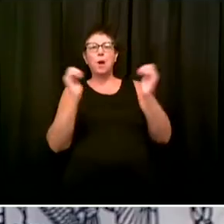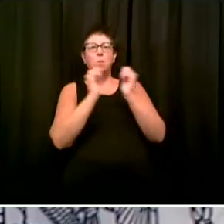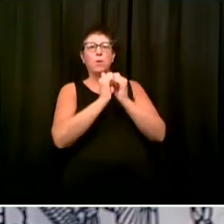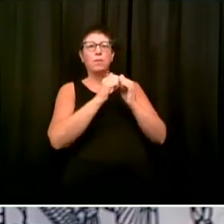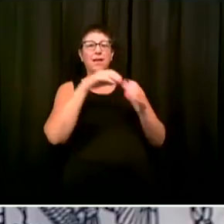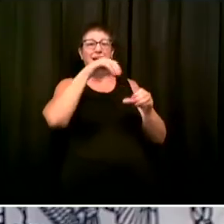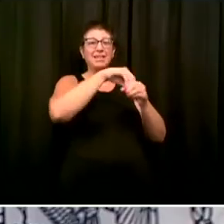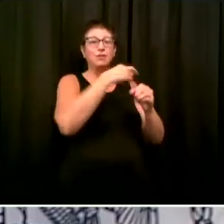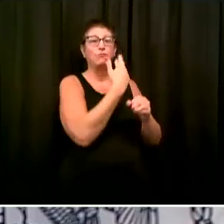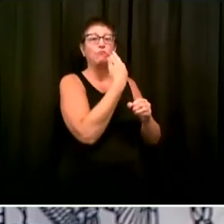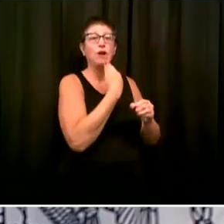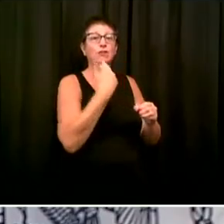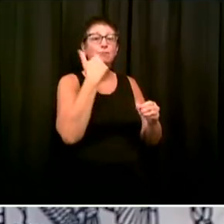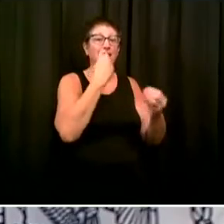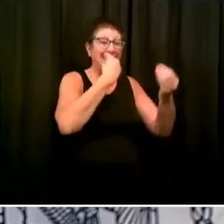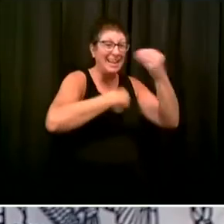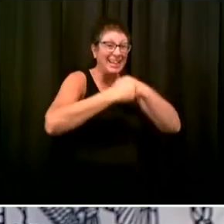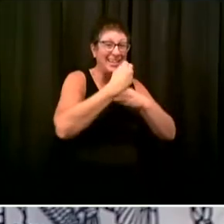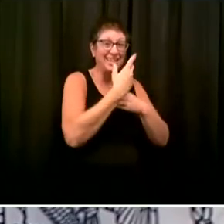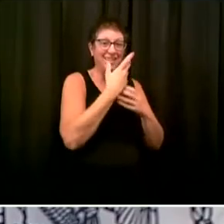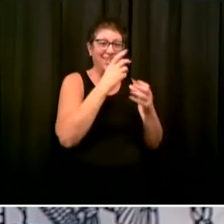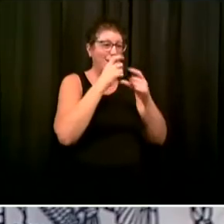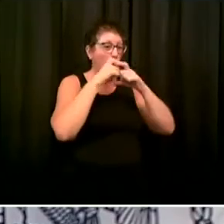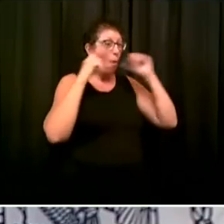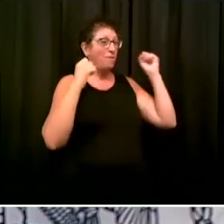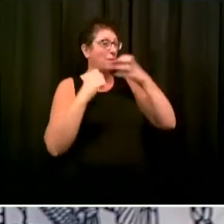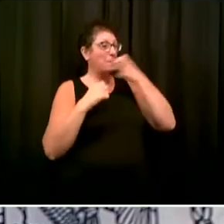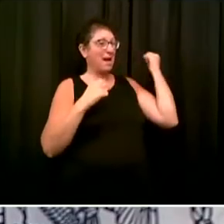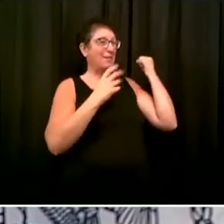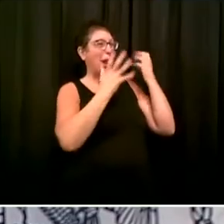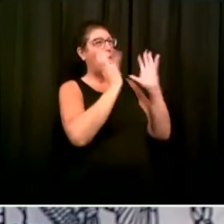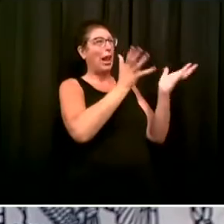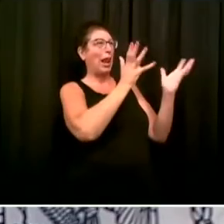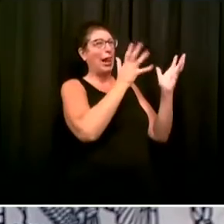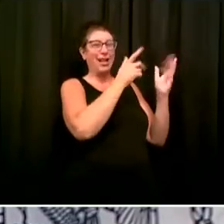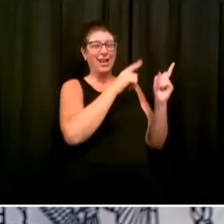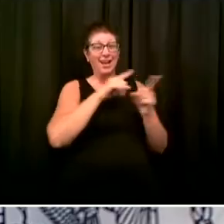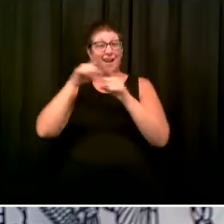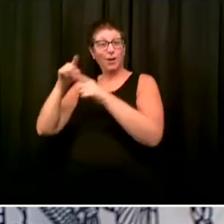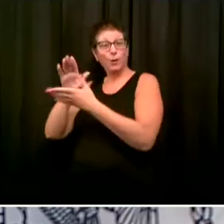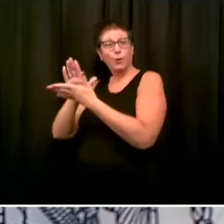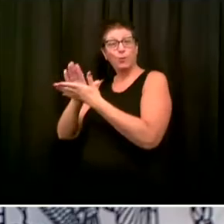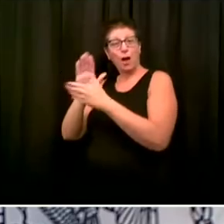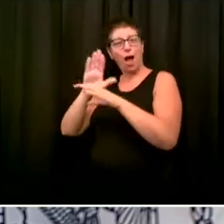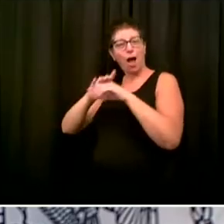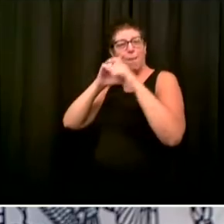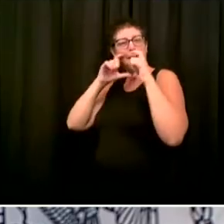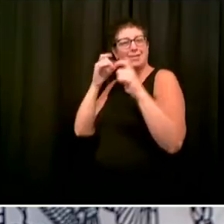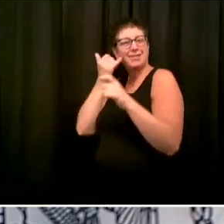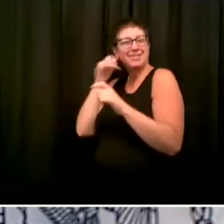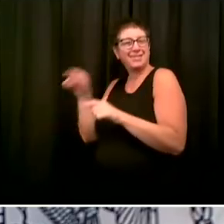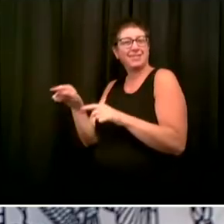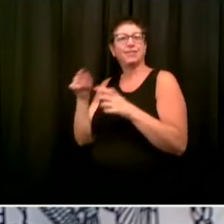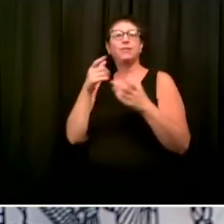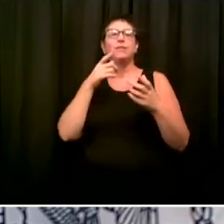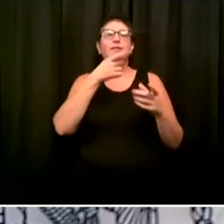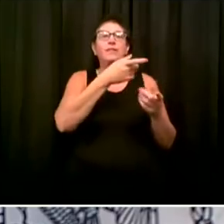VERSUS INDOOR DINING WHICH IS A VERY OPTIONA L